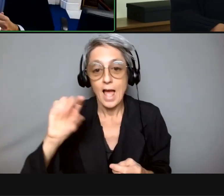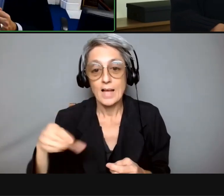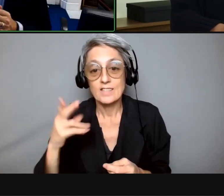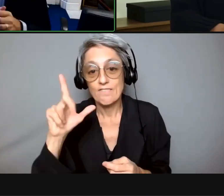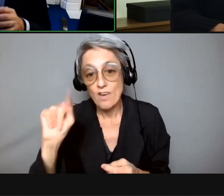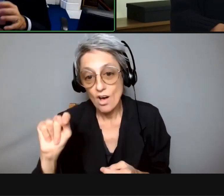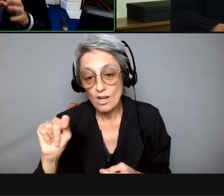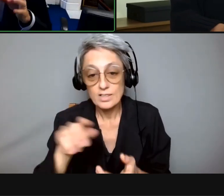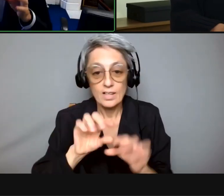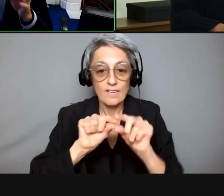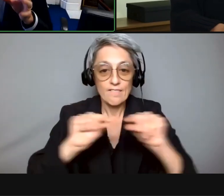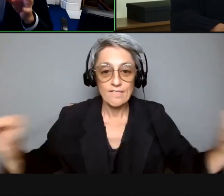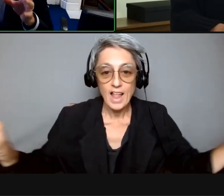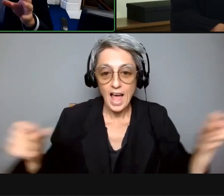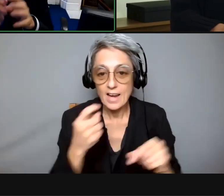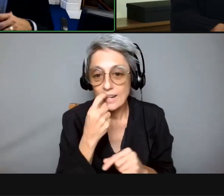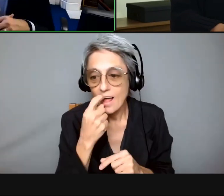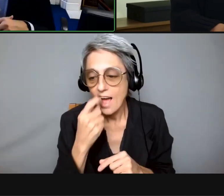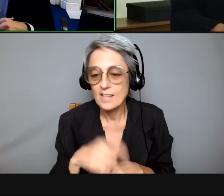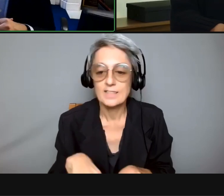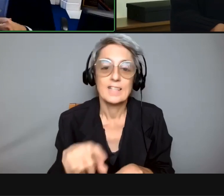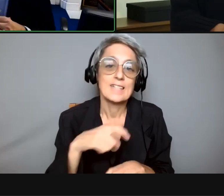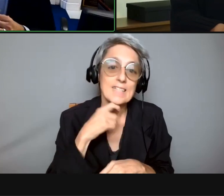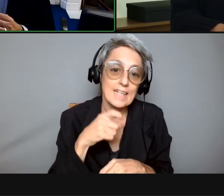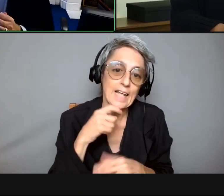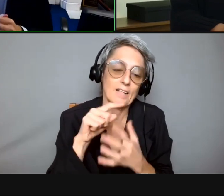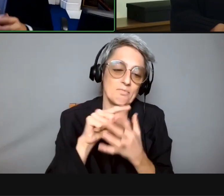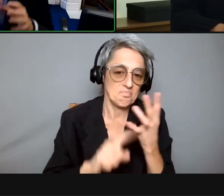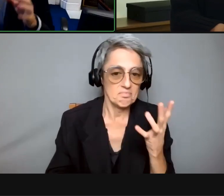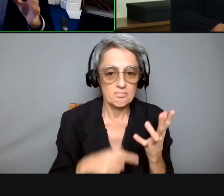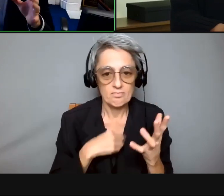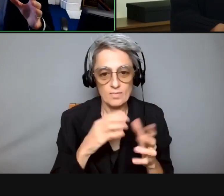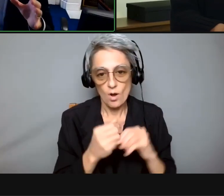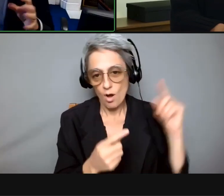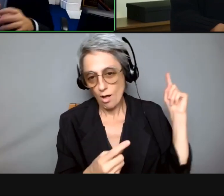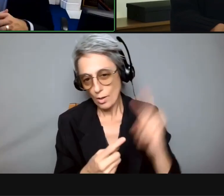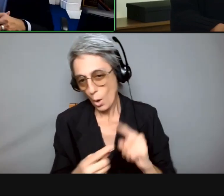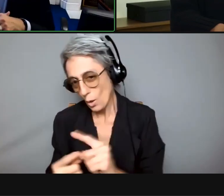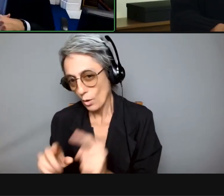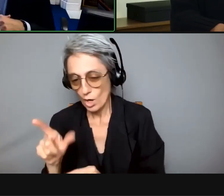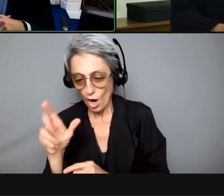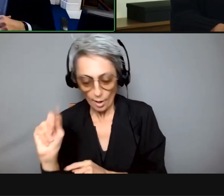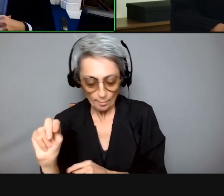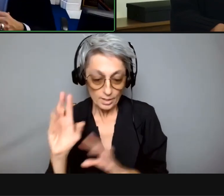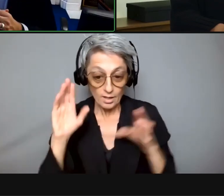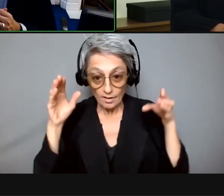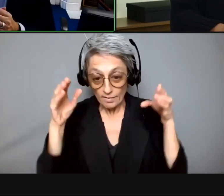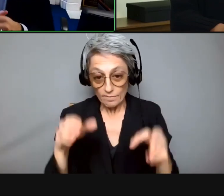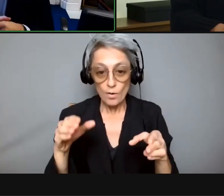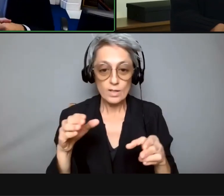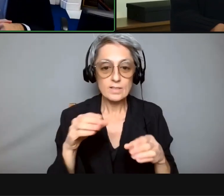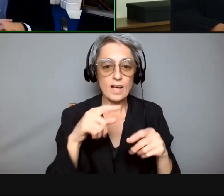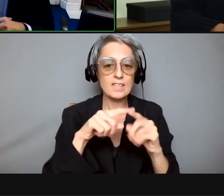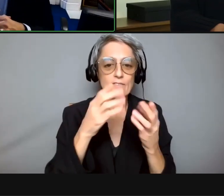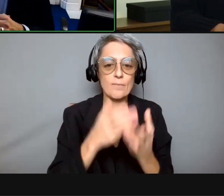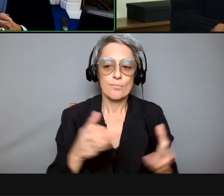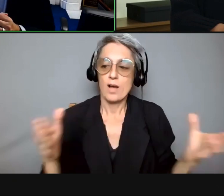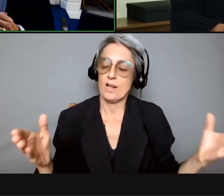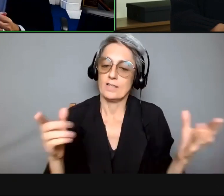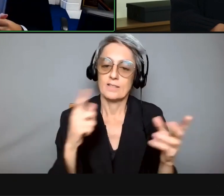And so we decided to focus on a core set of products that are mainline carbon issues for us in our supply chain